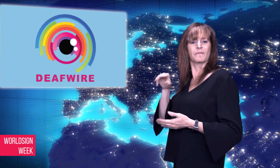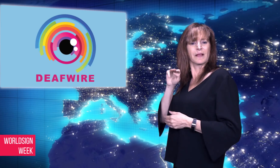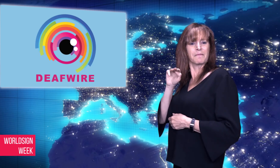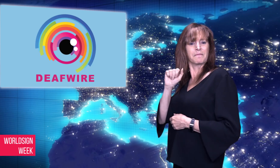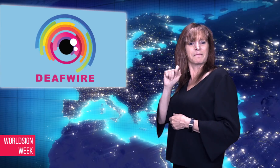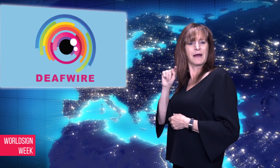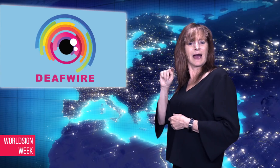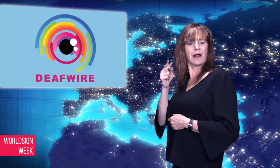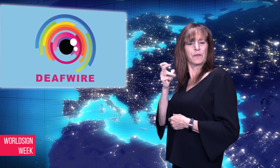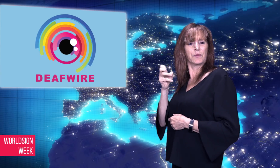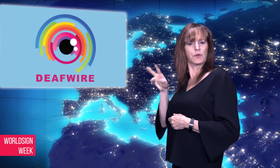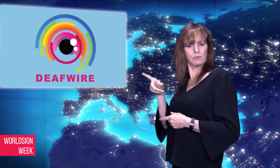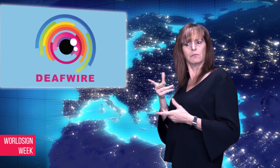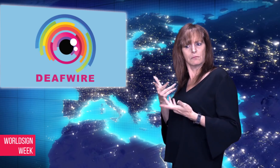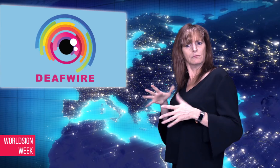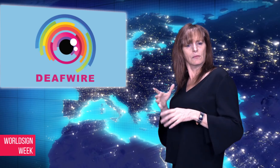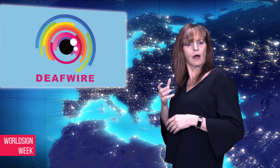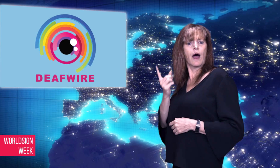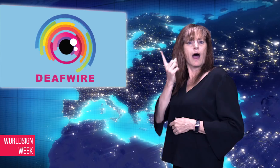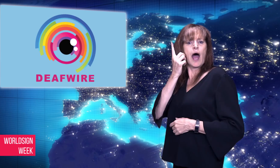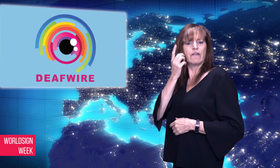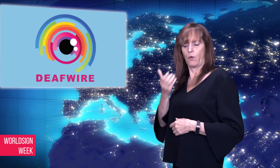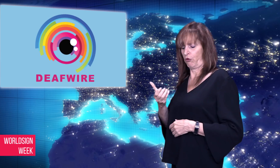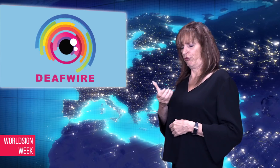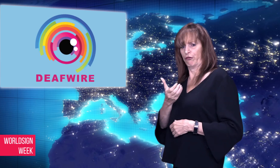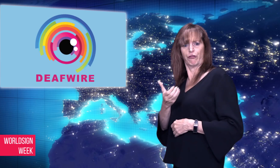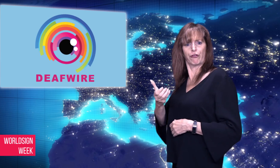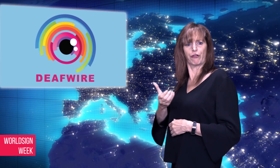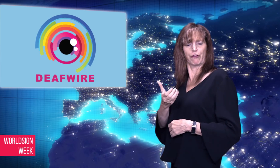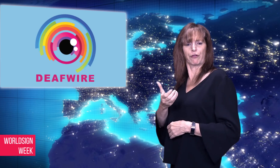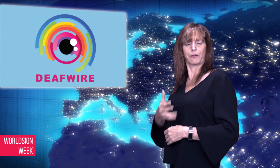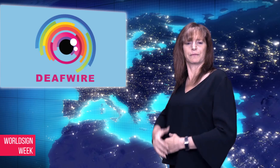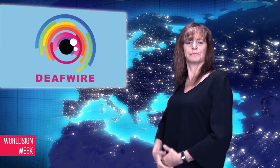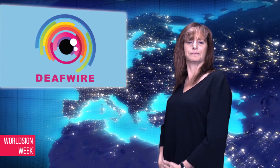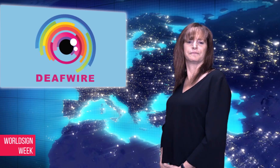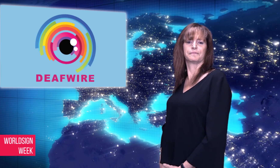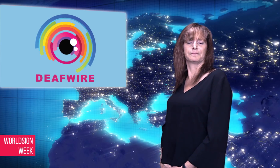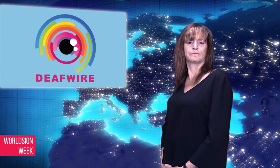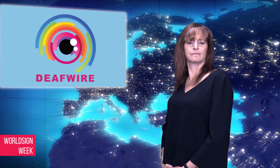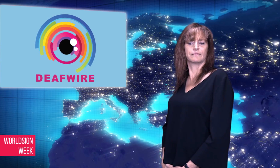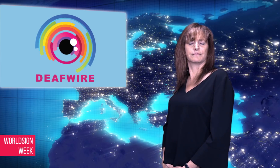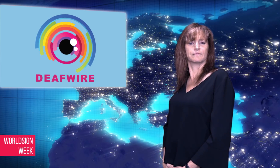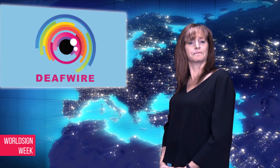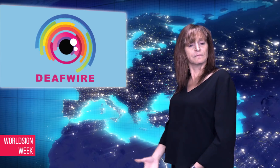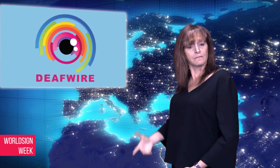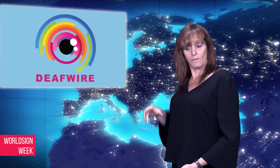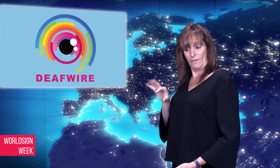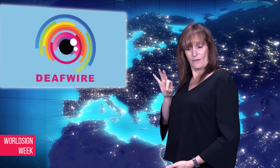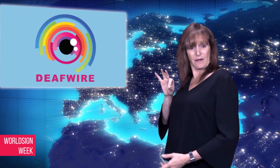truck was going 40 mph, but the